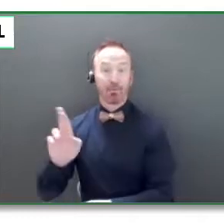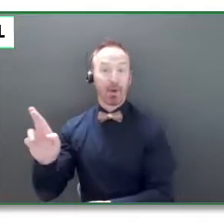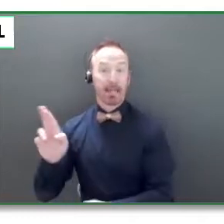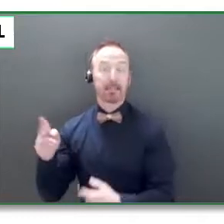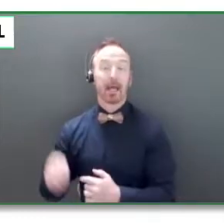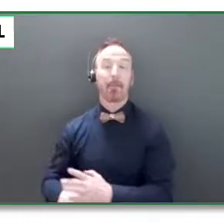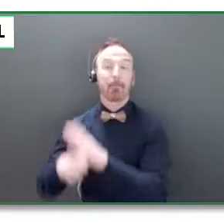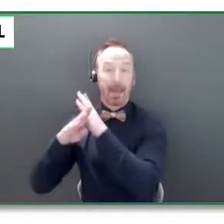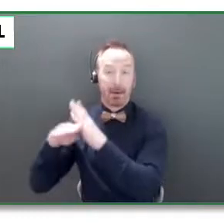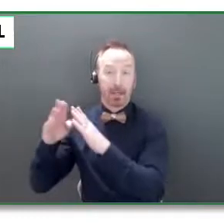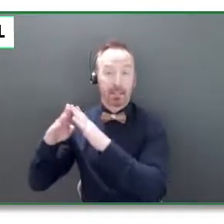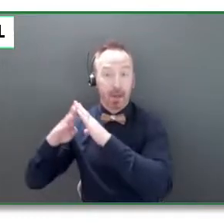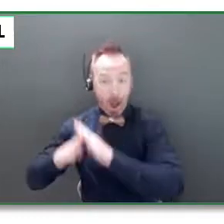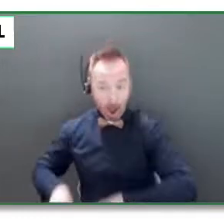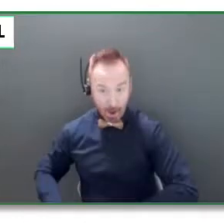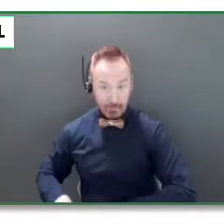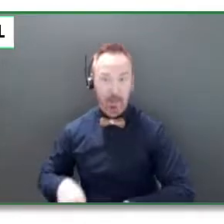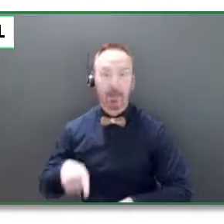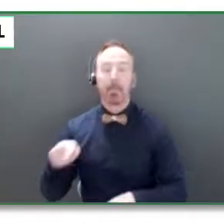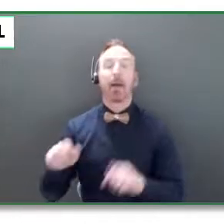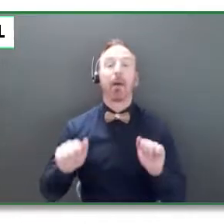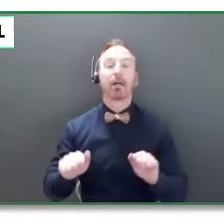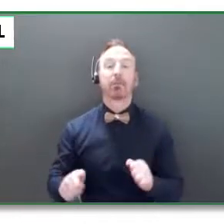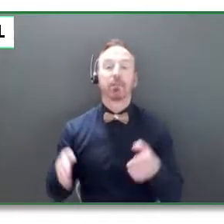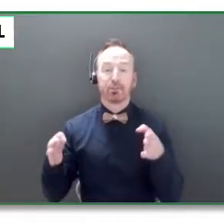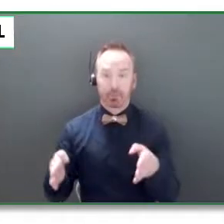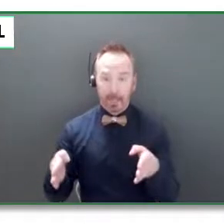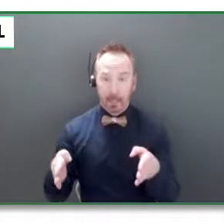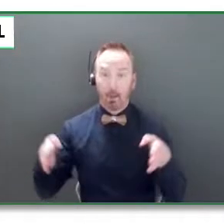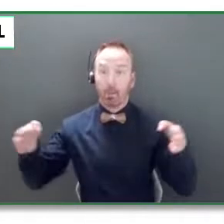by increasing trail width, removing obstacles,